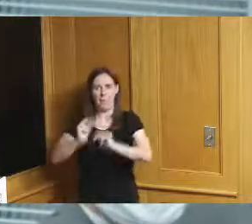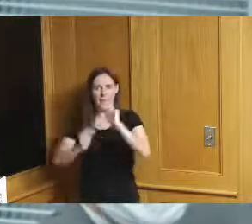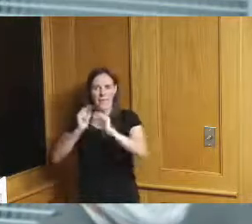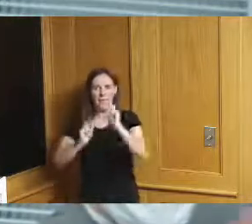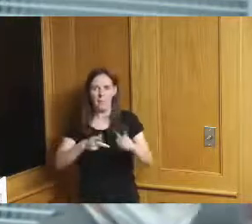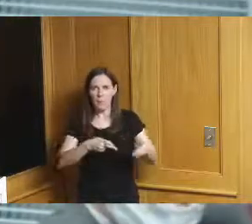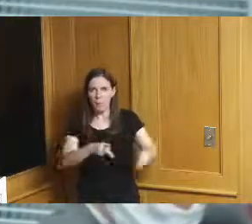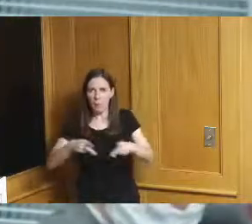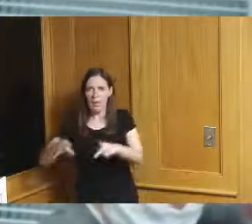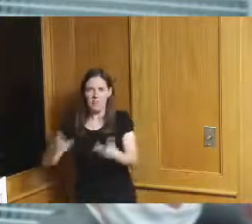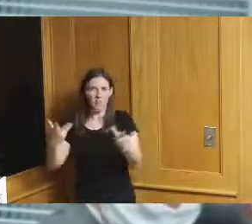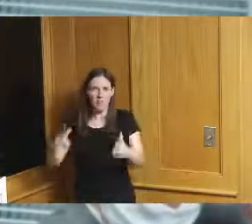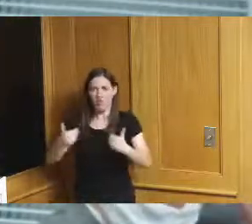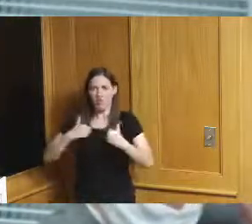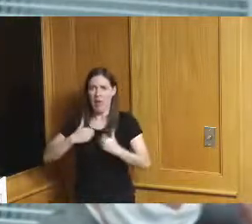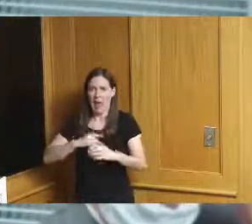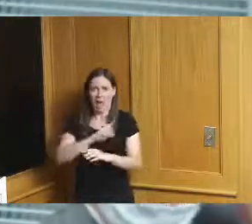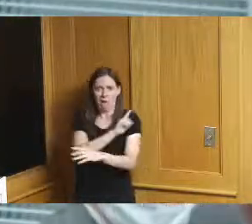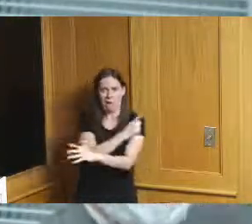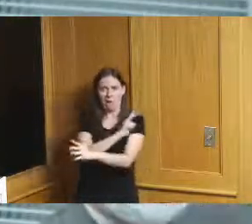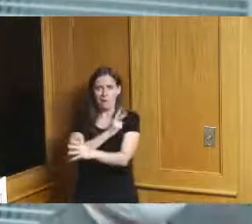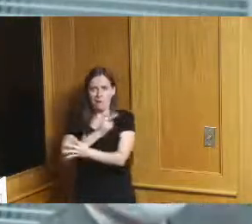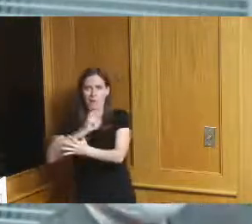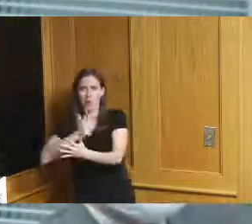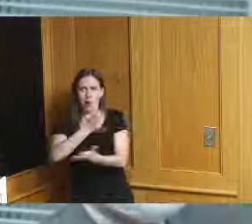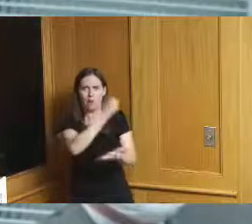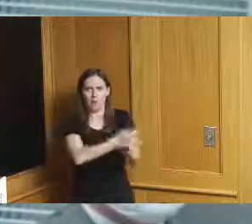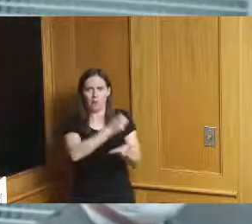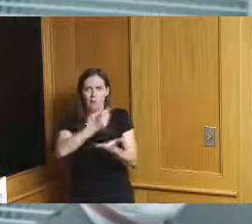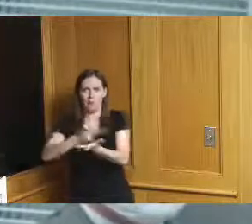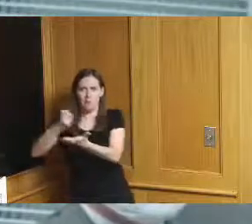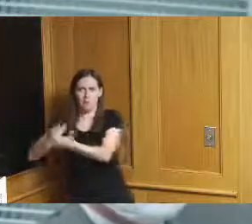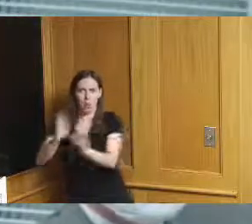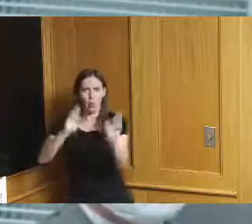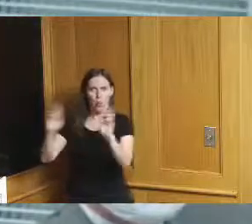approvals behind it so that it's not held up because oh soil and water or floodplain didn't